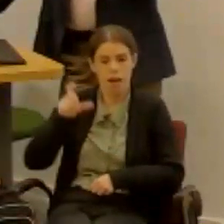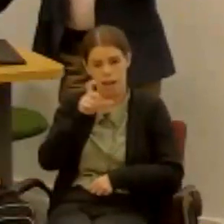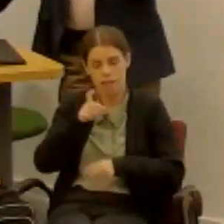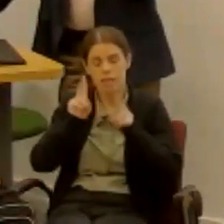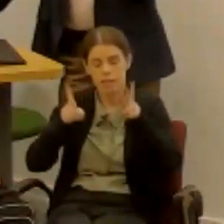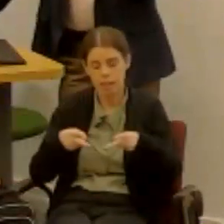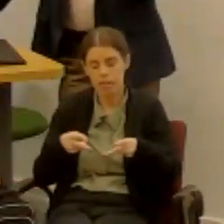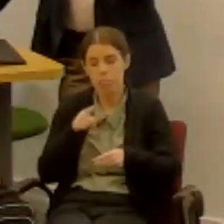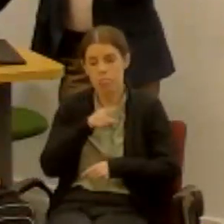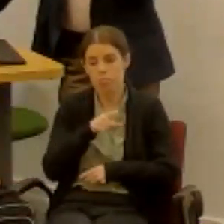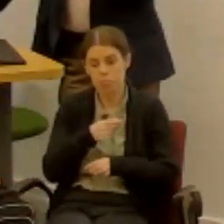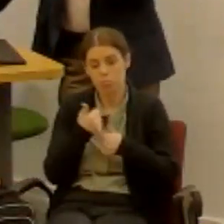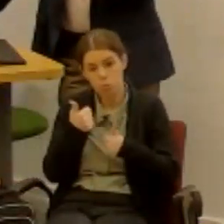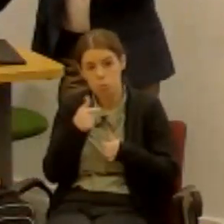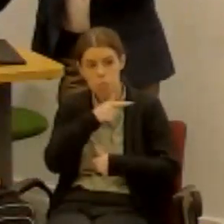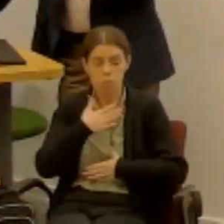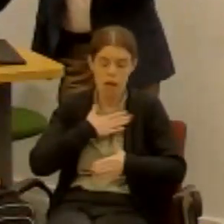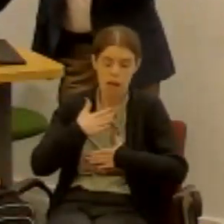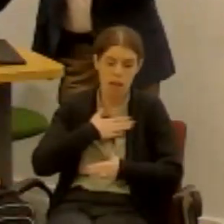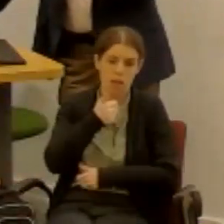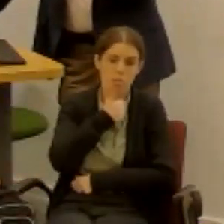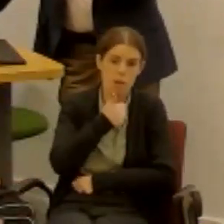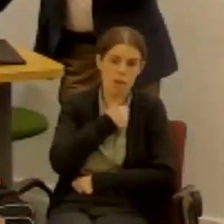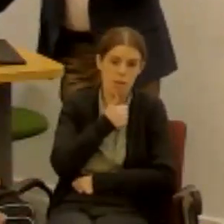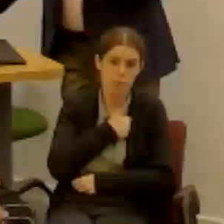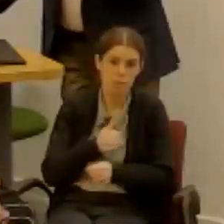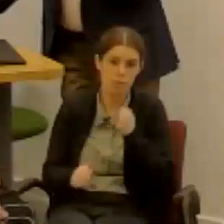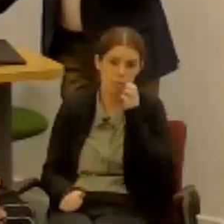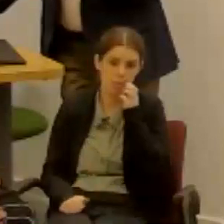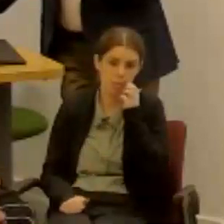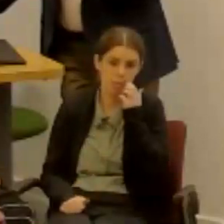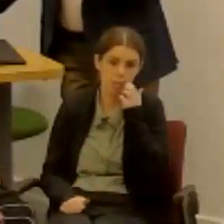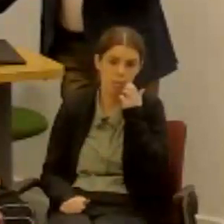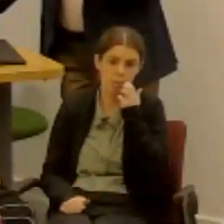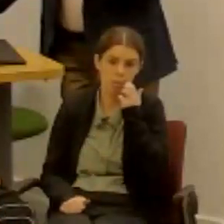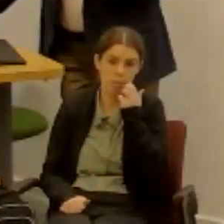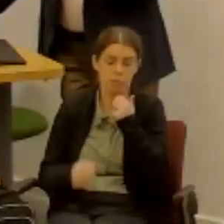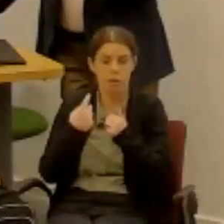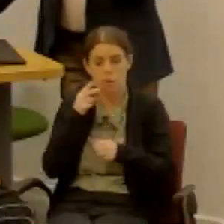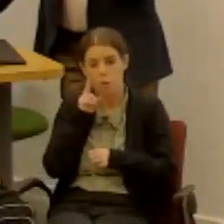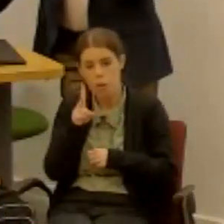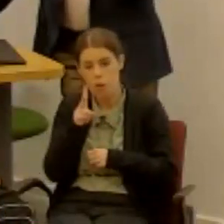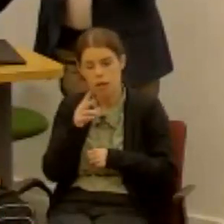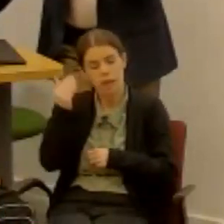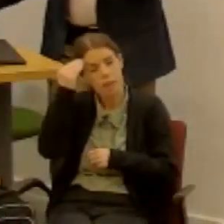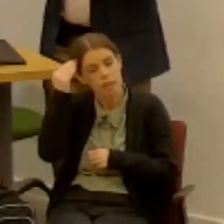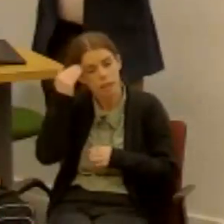So, in some respects these were healthy men. but the counter to that is, when we look at their newer genes of disease, just a long